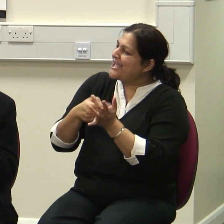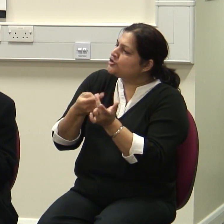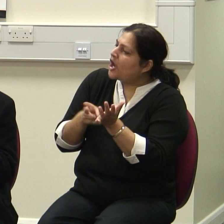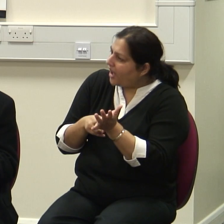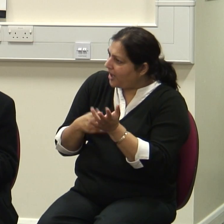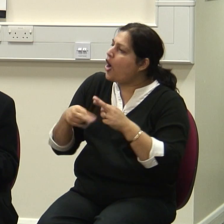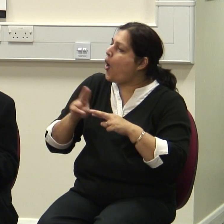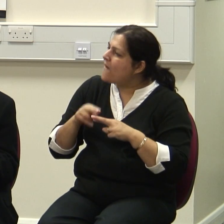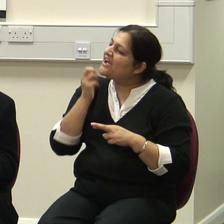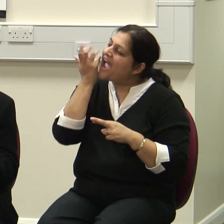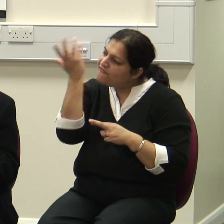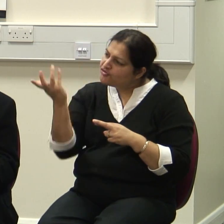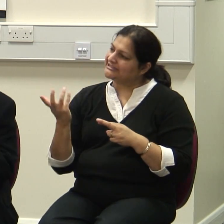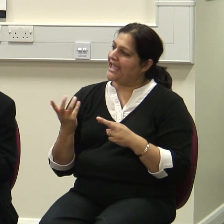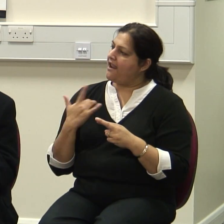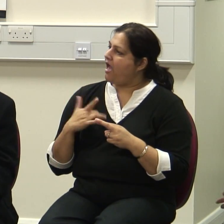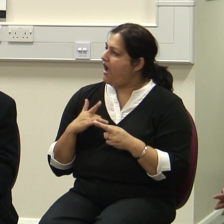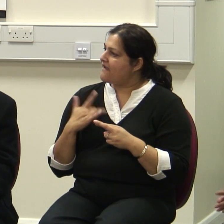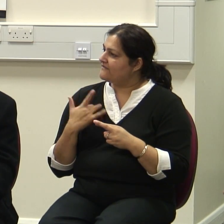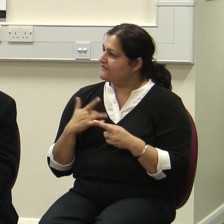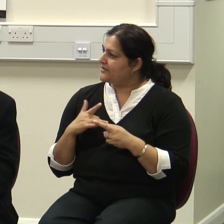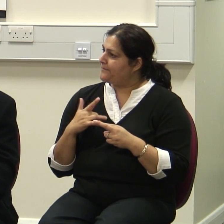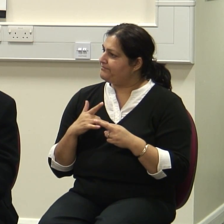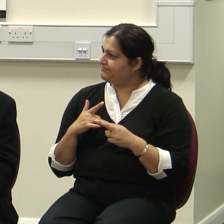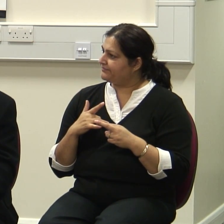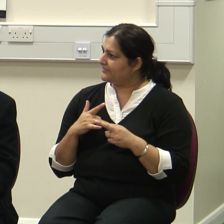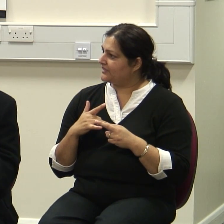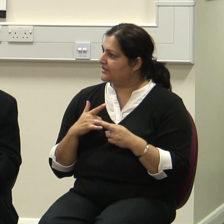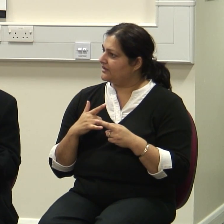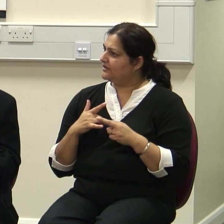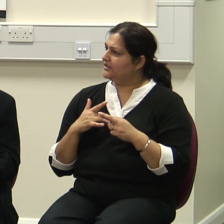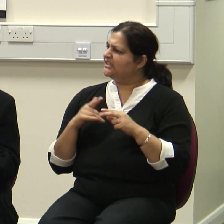It’s a collection of essays, it’s only a new preface to it. But we are talking about